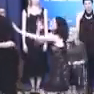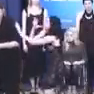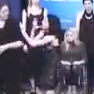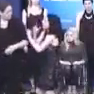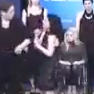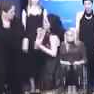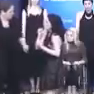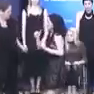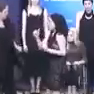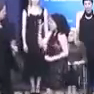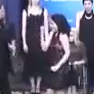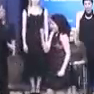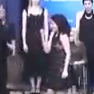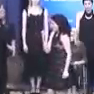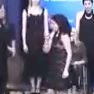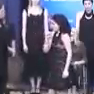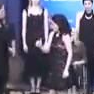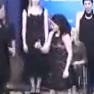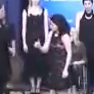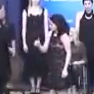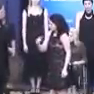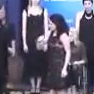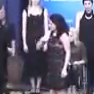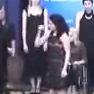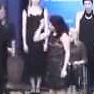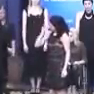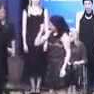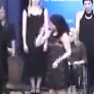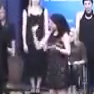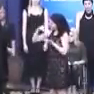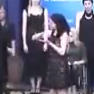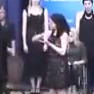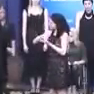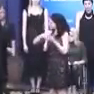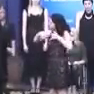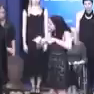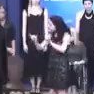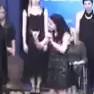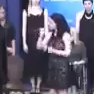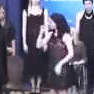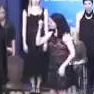[Wendla] Mama. Don’t be cross, don’t be. But, I’m an aunt for the second time now,